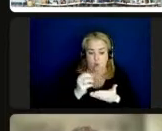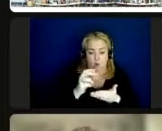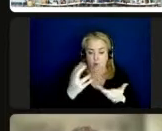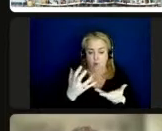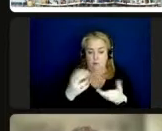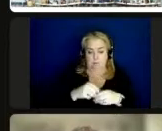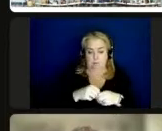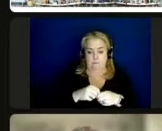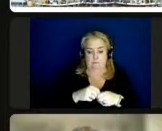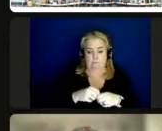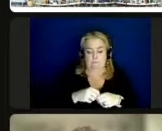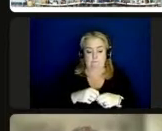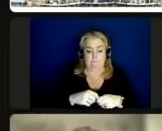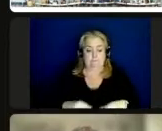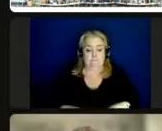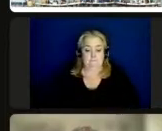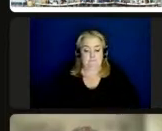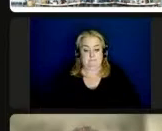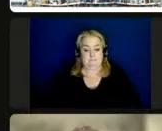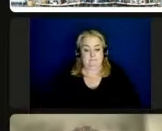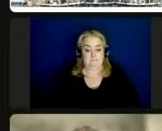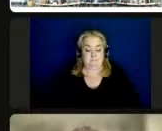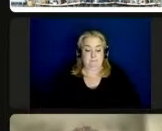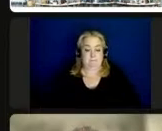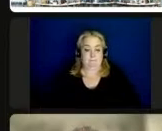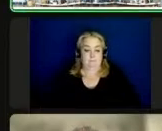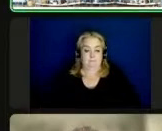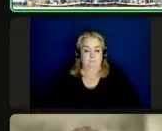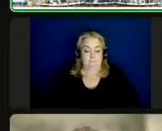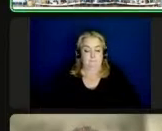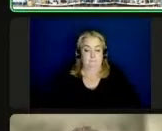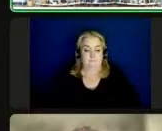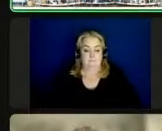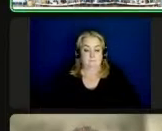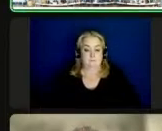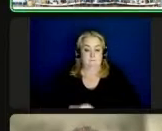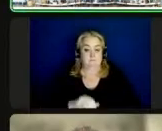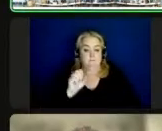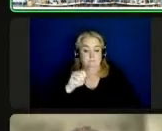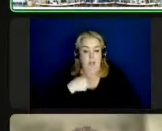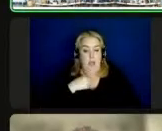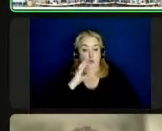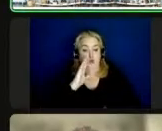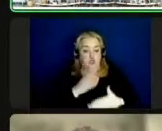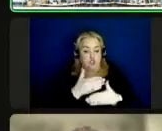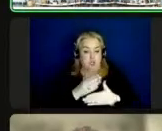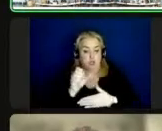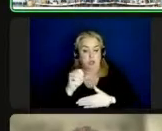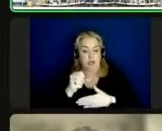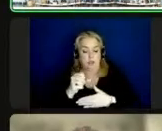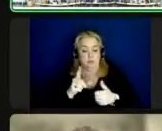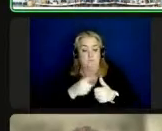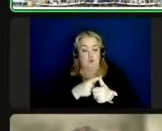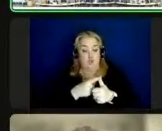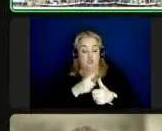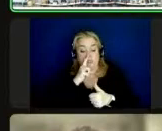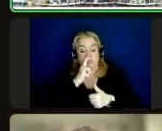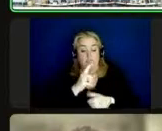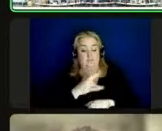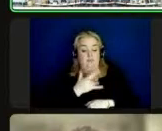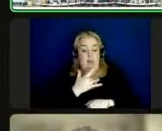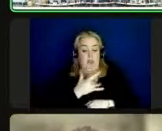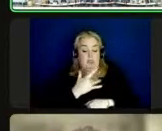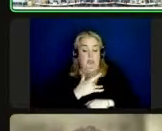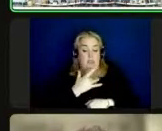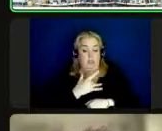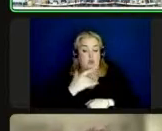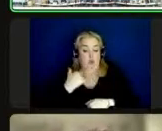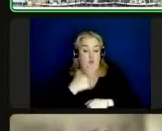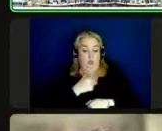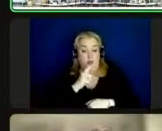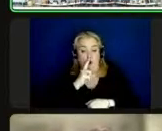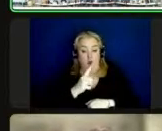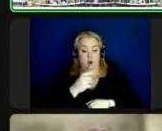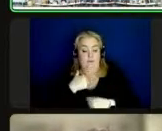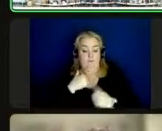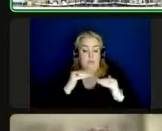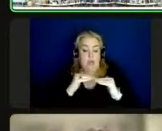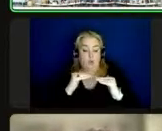WAS IT JUST THE RELATIVELY